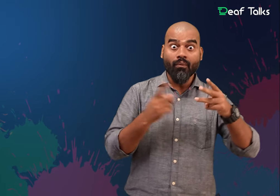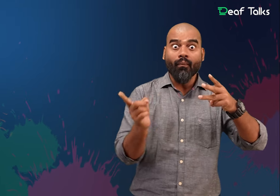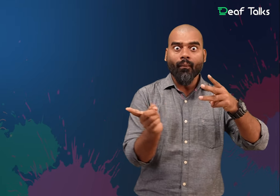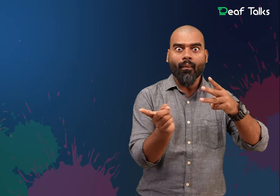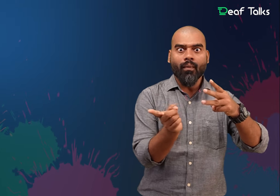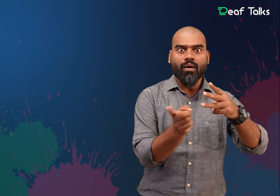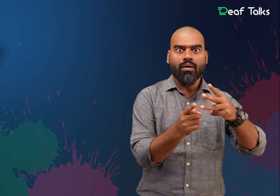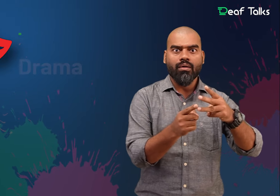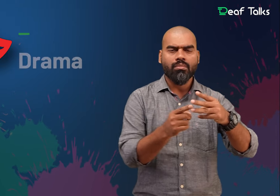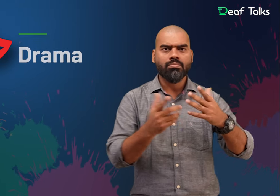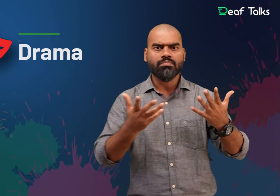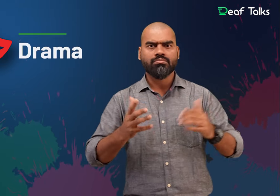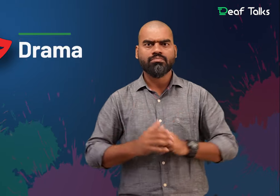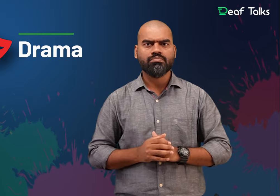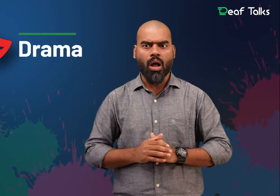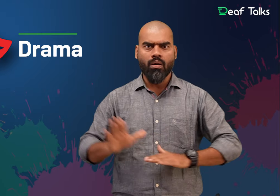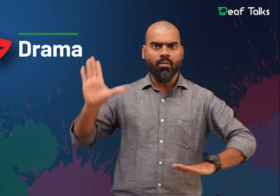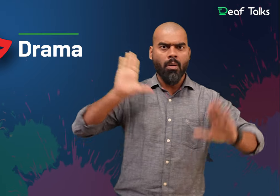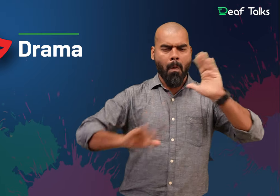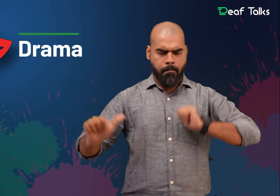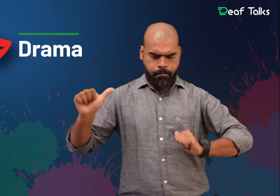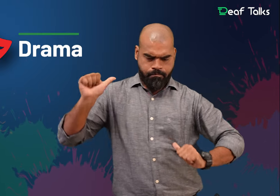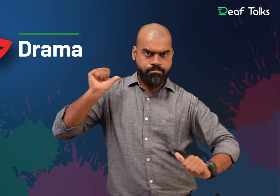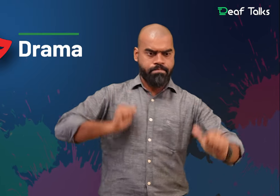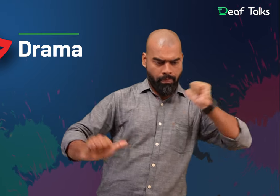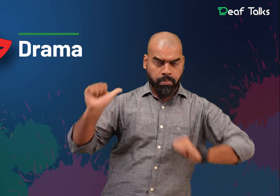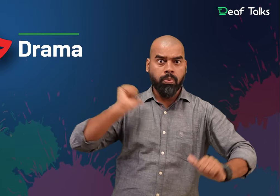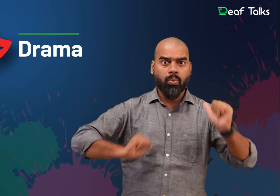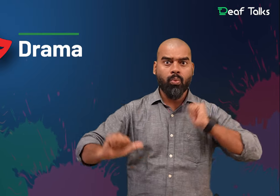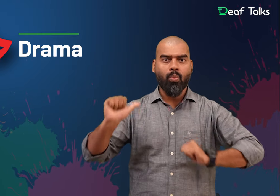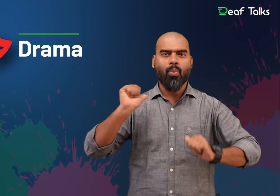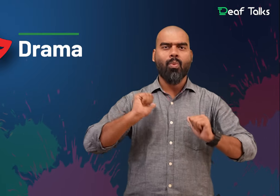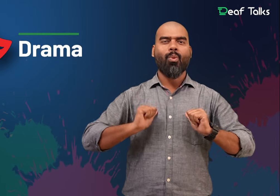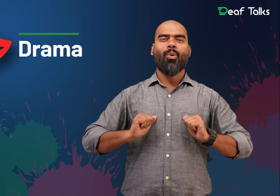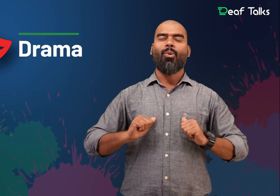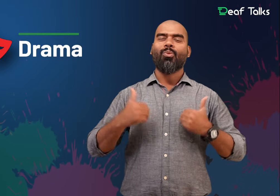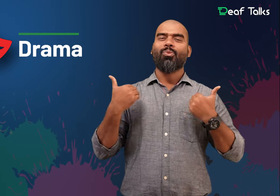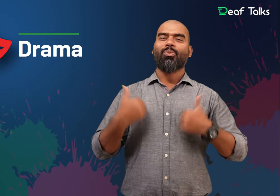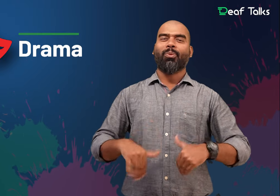* Drama Performances: